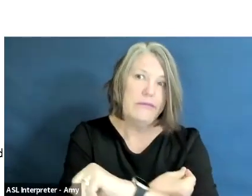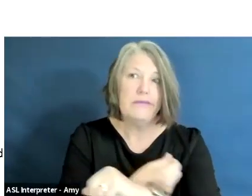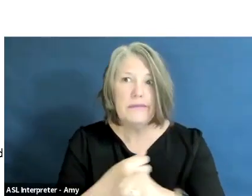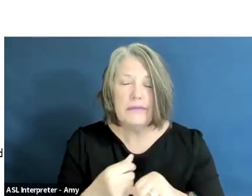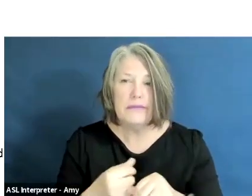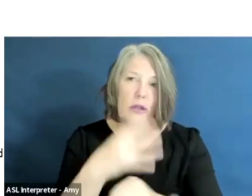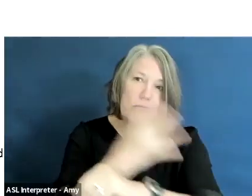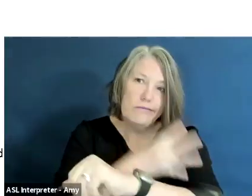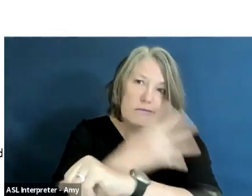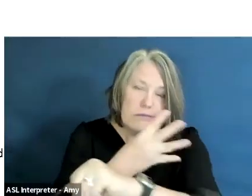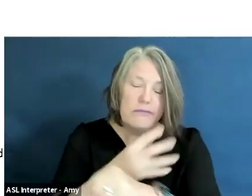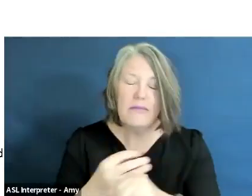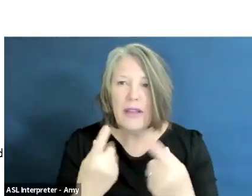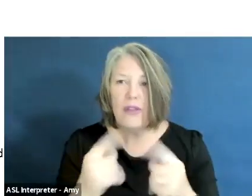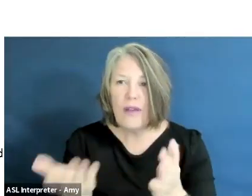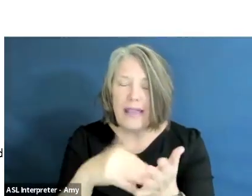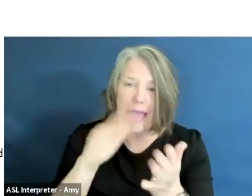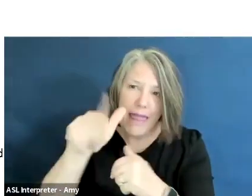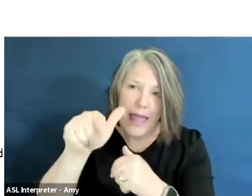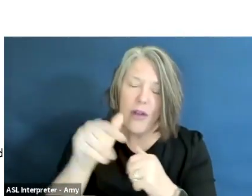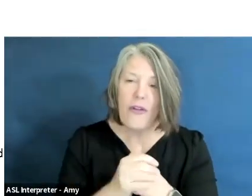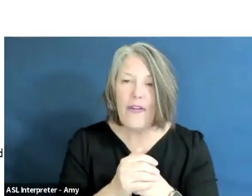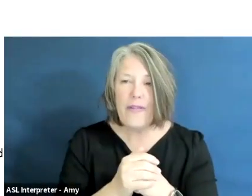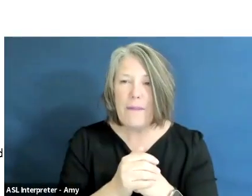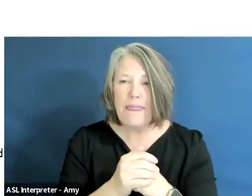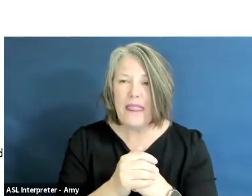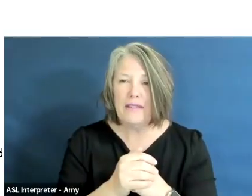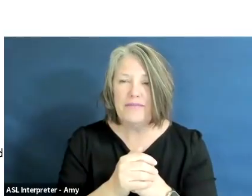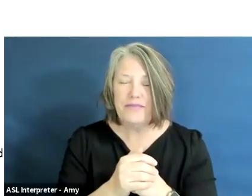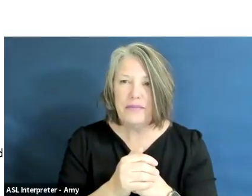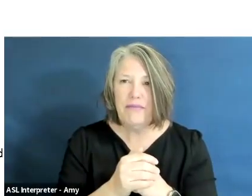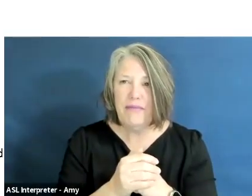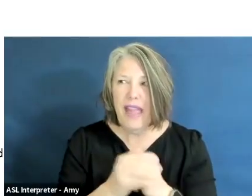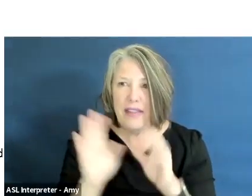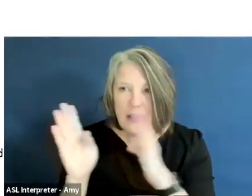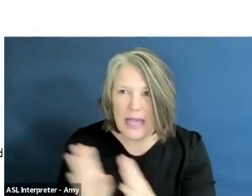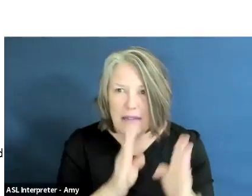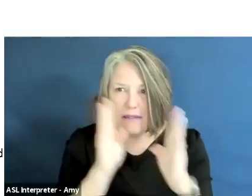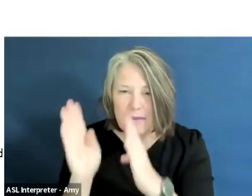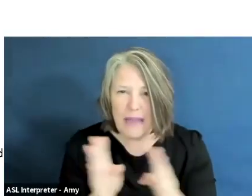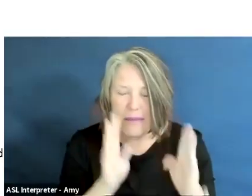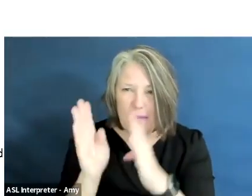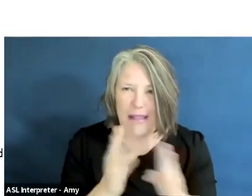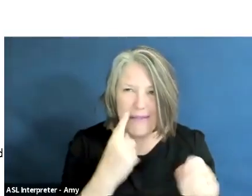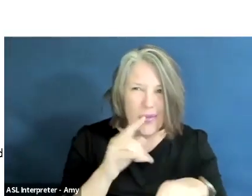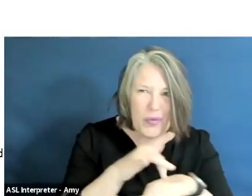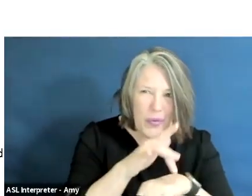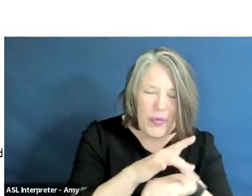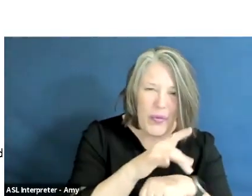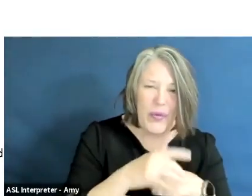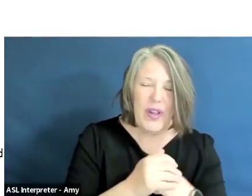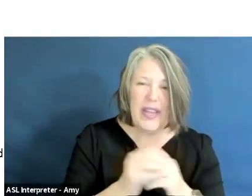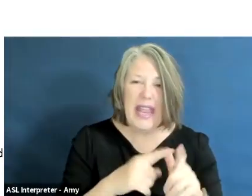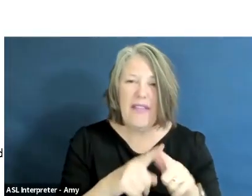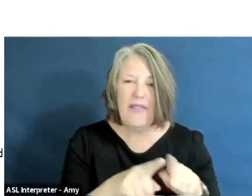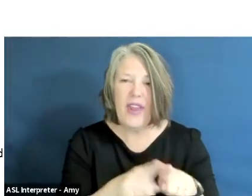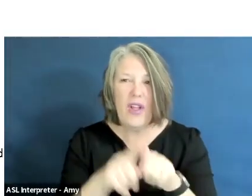then try again a little bit later. These are plans that we want to work through early on. And then as I talked about already, neurosurgical health,